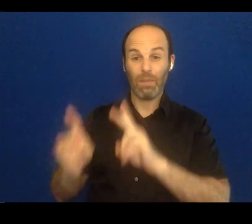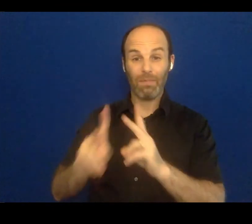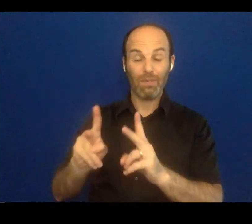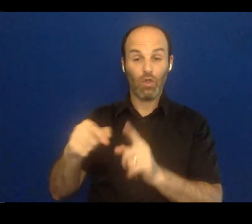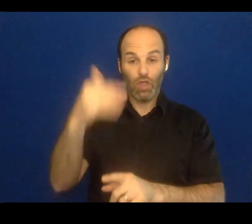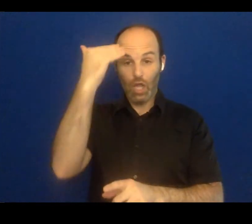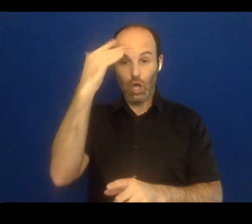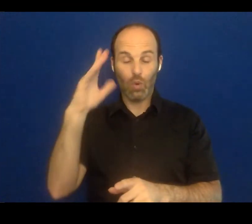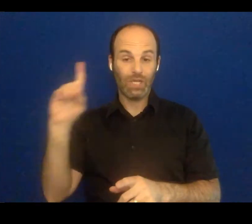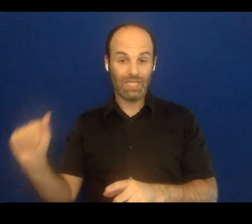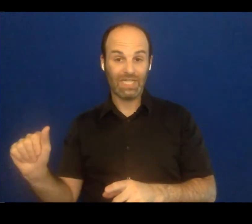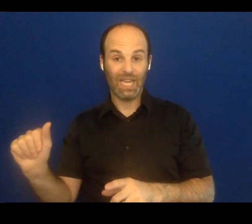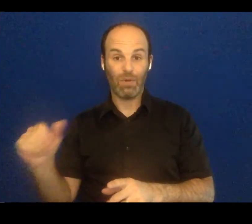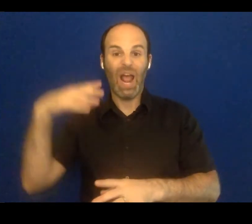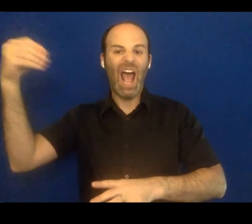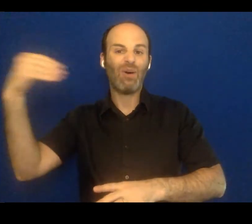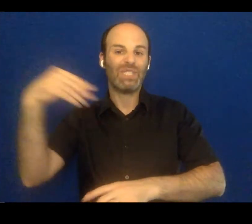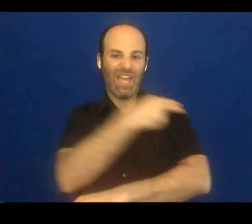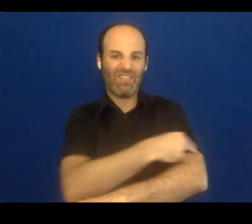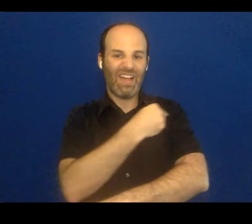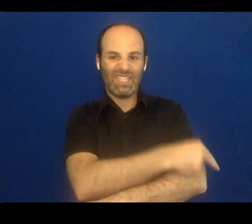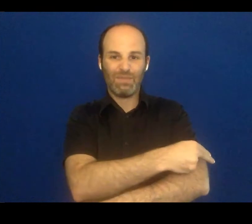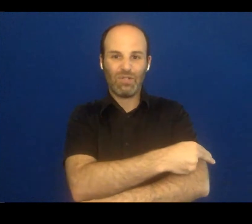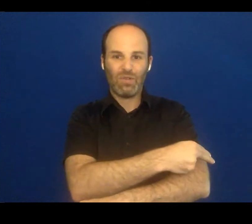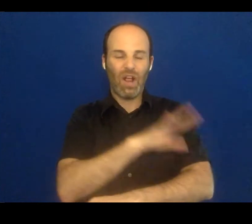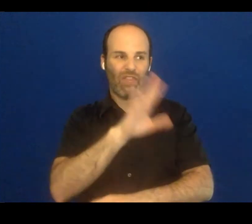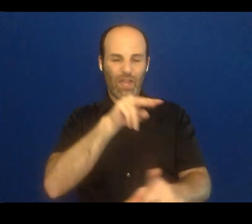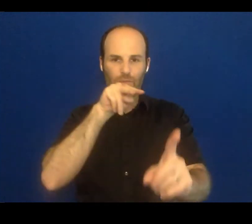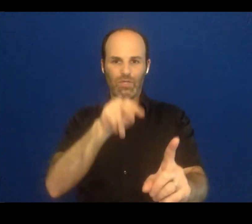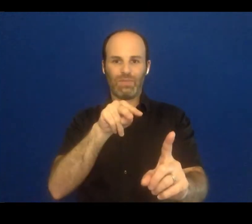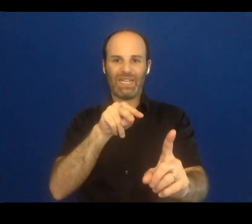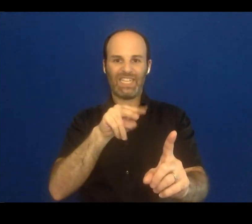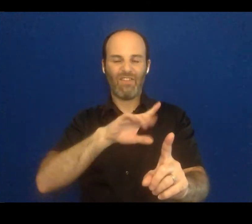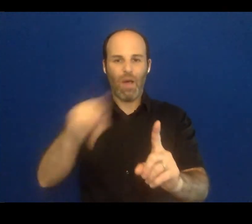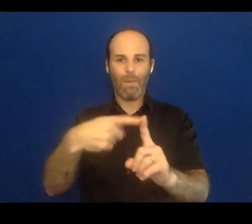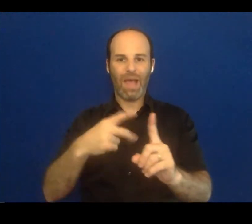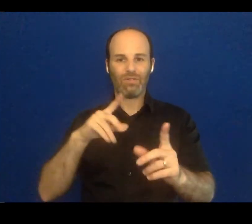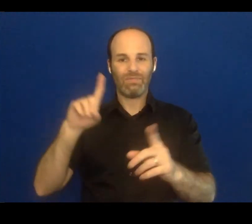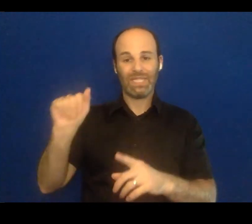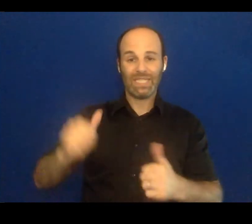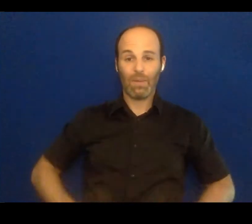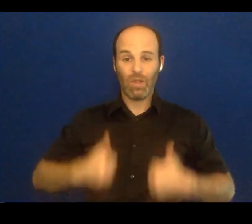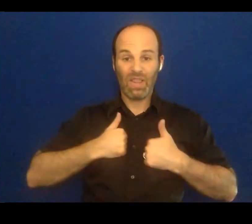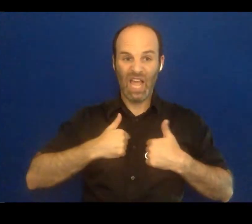DISABLED OUT OF THAT SETTING IT IS A SKEWED VIEW OF WHAT A DISABLED LIFE IS LIKE.